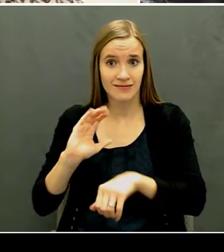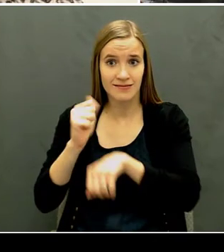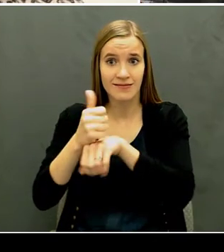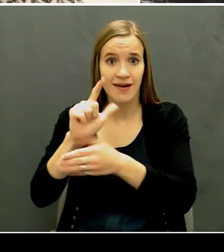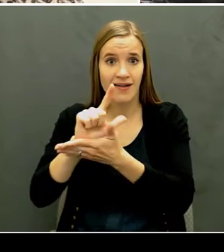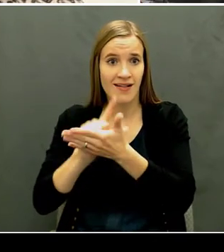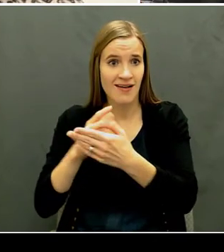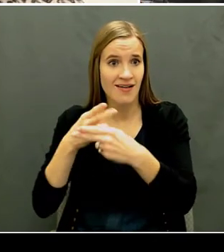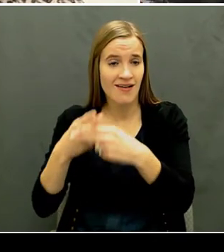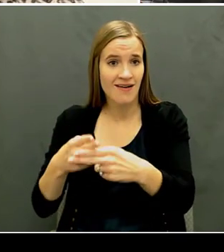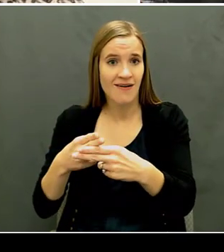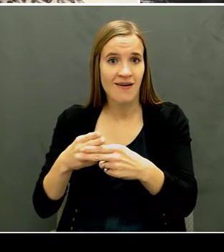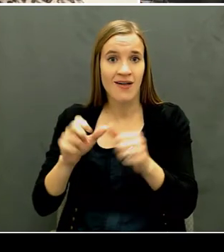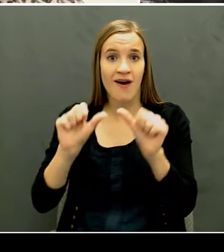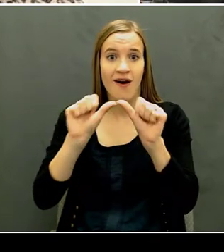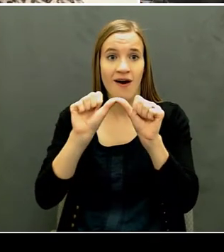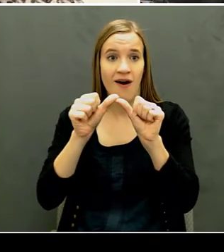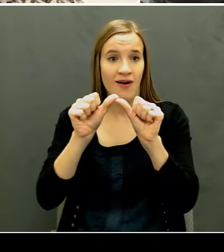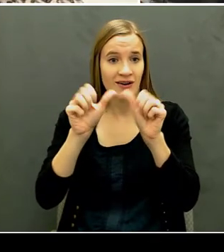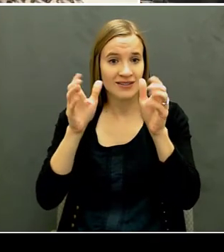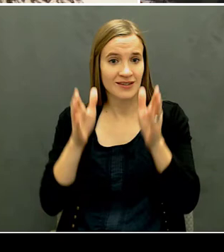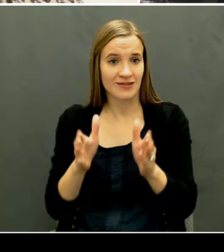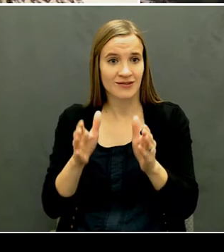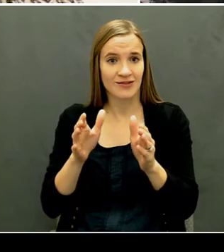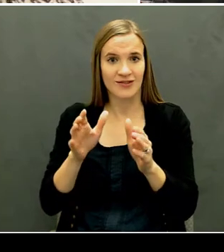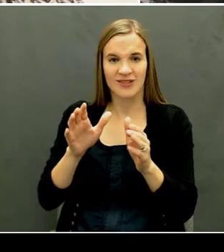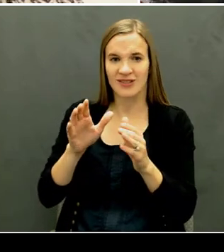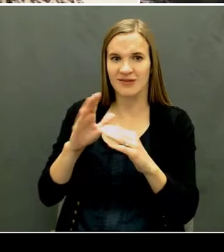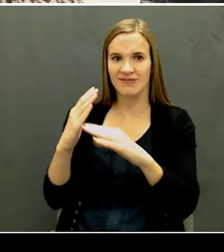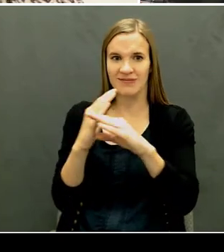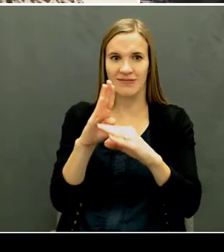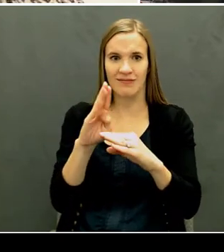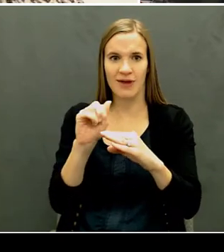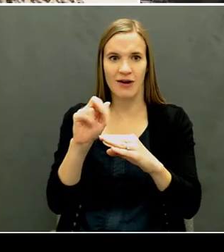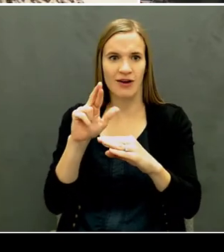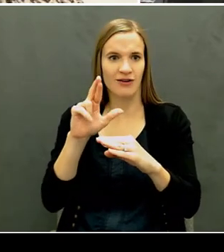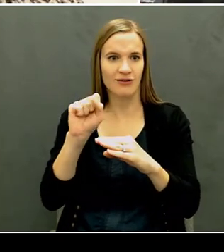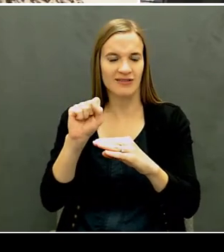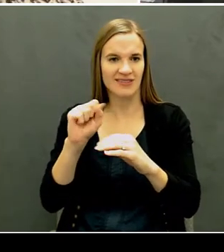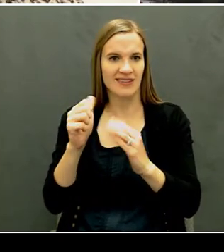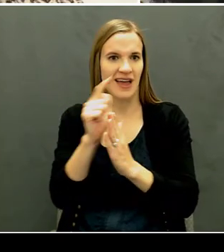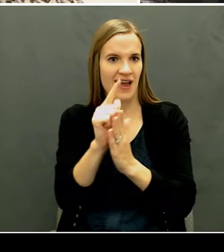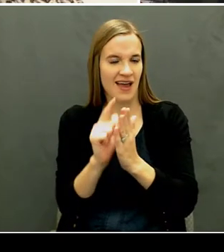money, you got to do these things. And as you alluded to earlier, Section 504 if you get federal